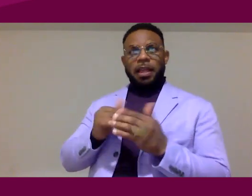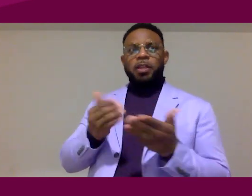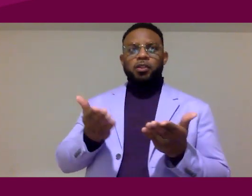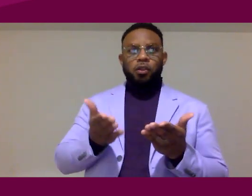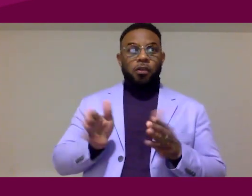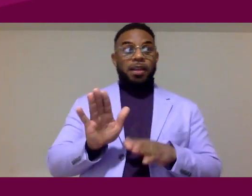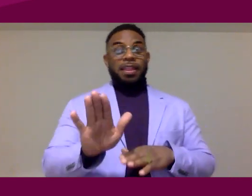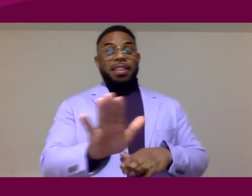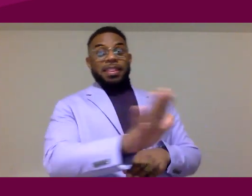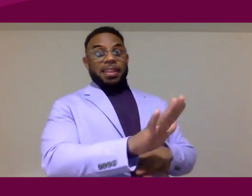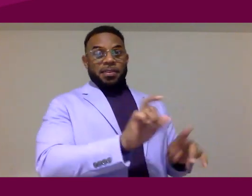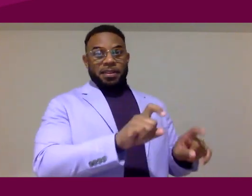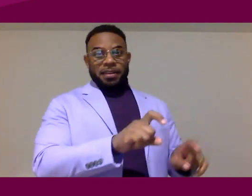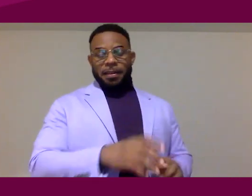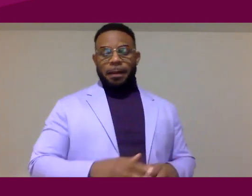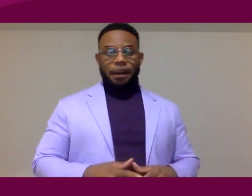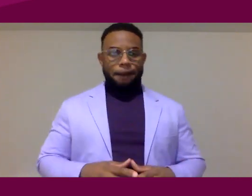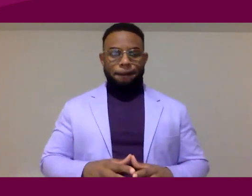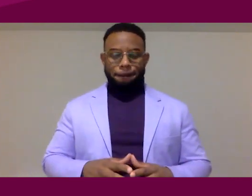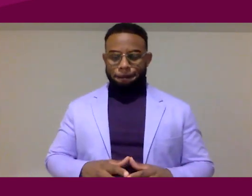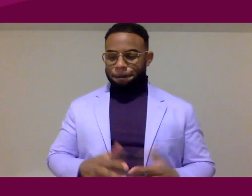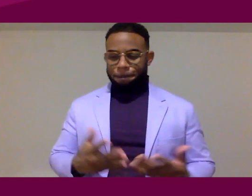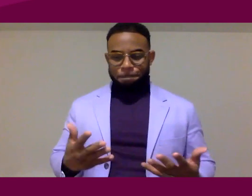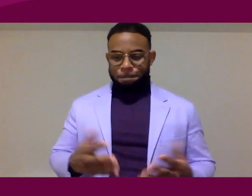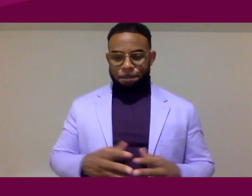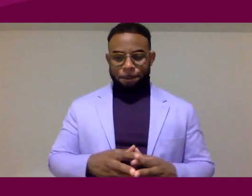their needs.